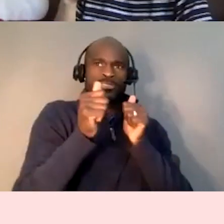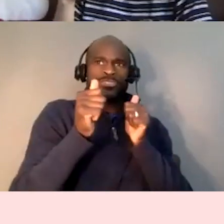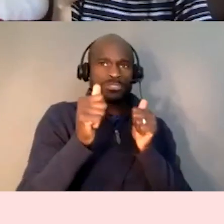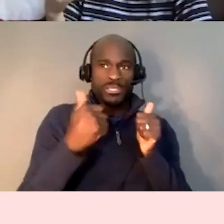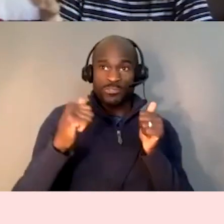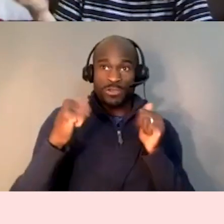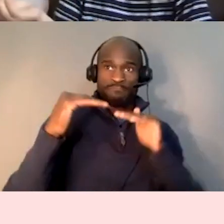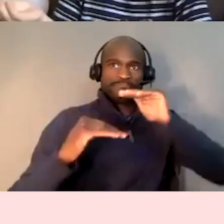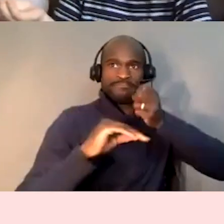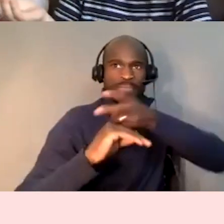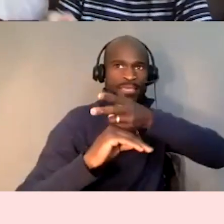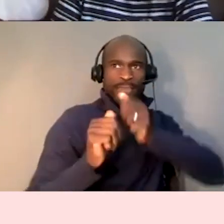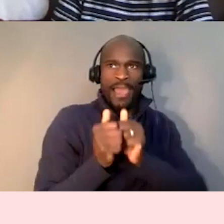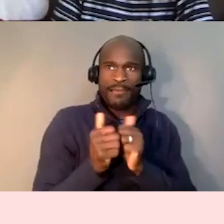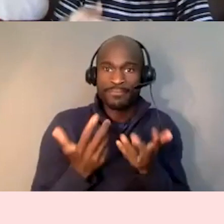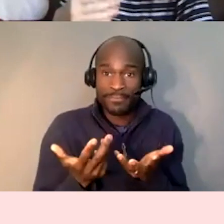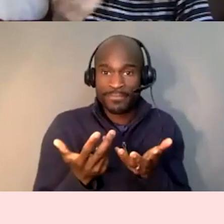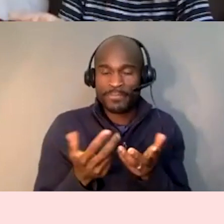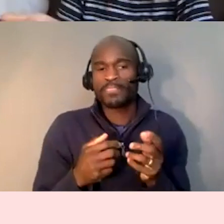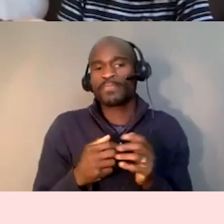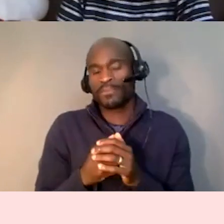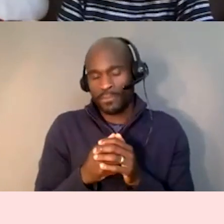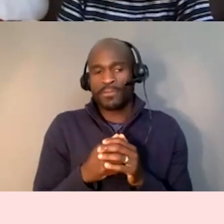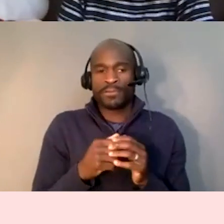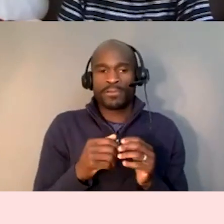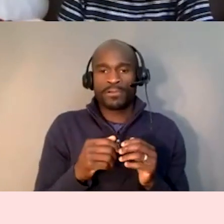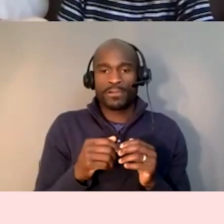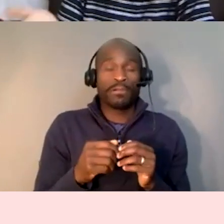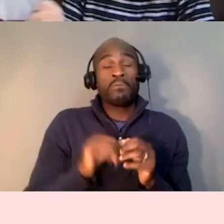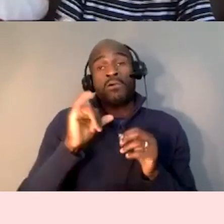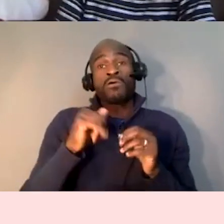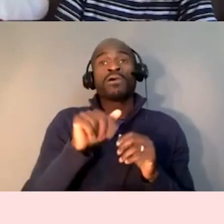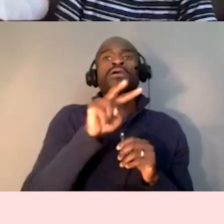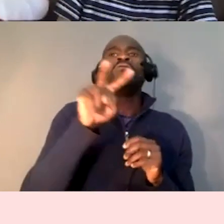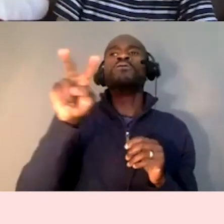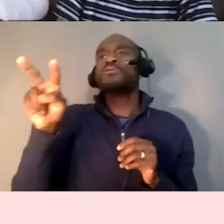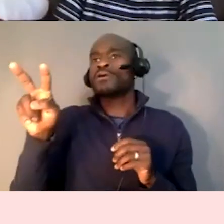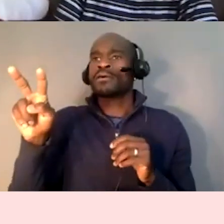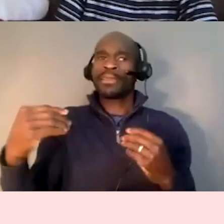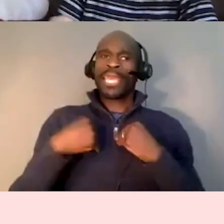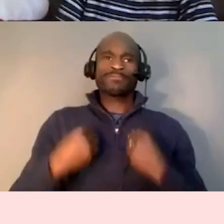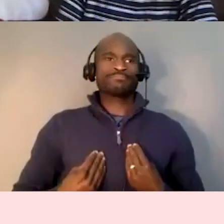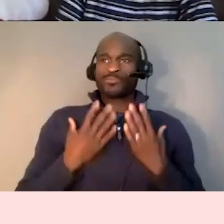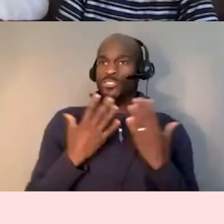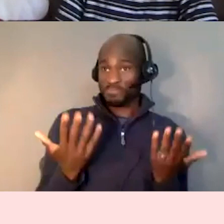when you create this design and what can you get inspiration from. Then there's user journey maps,